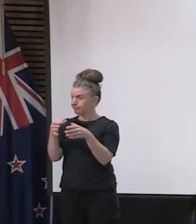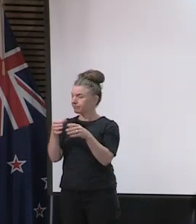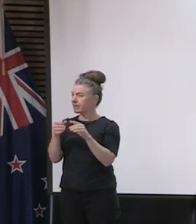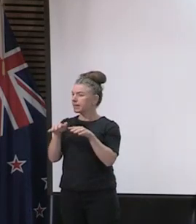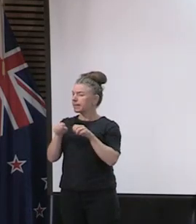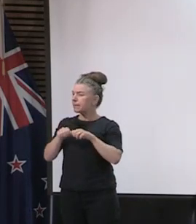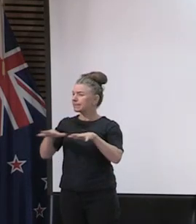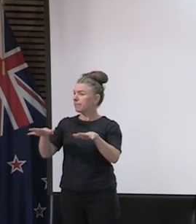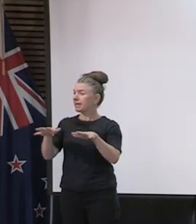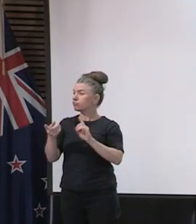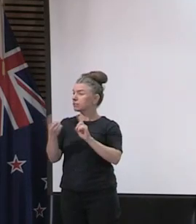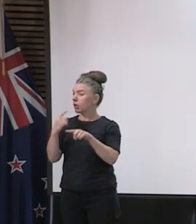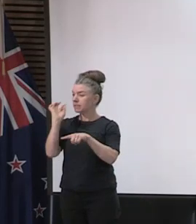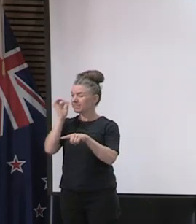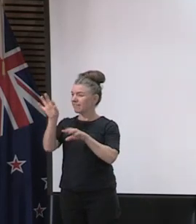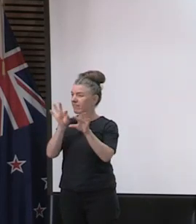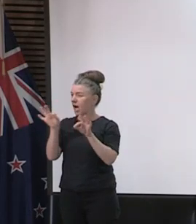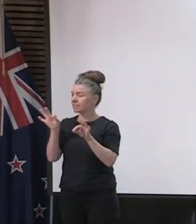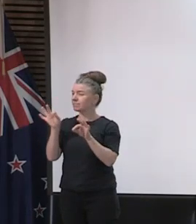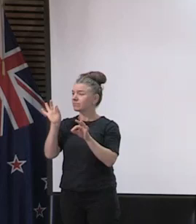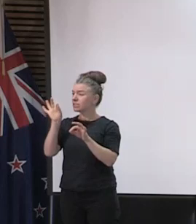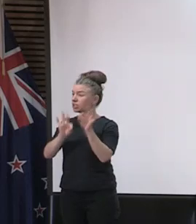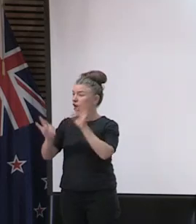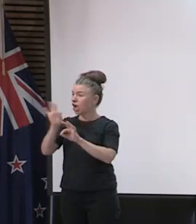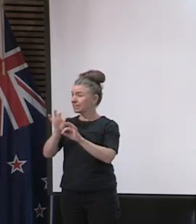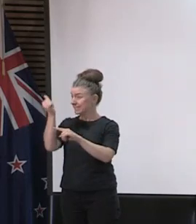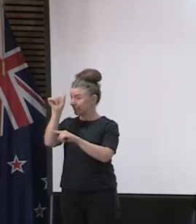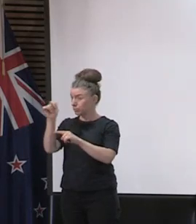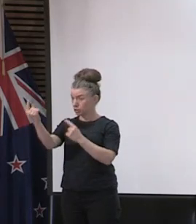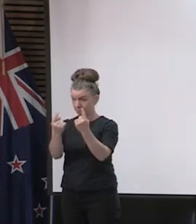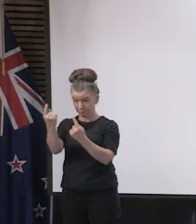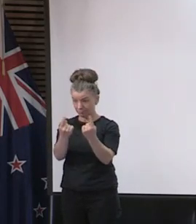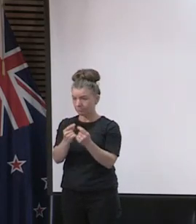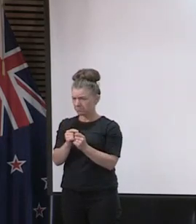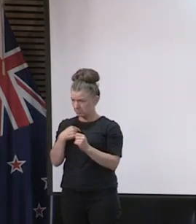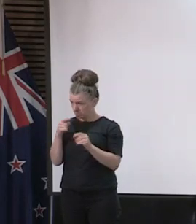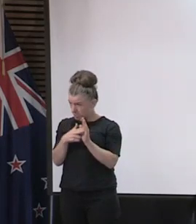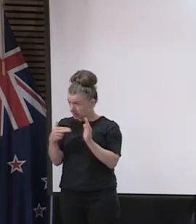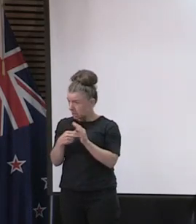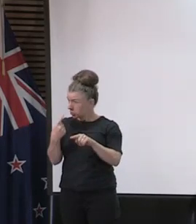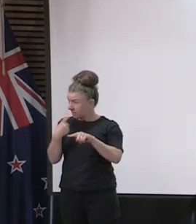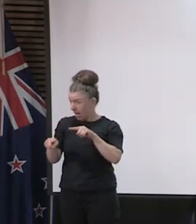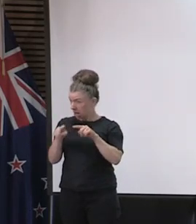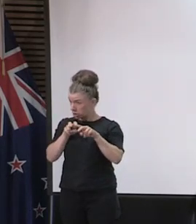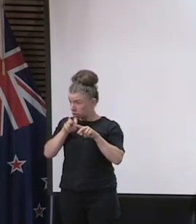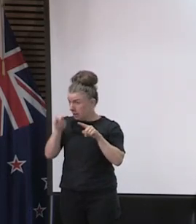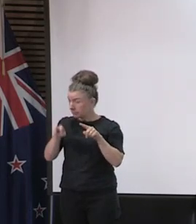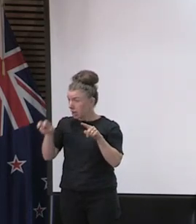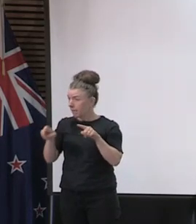before the committee that were concerned around whether or not New Zealand was moving too